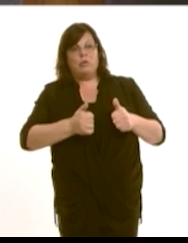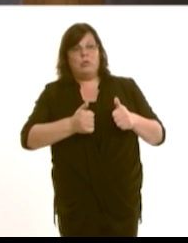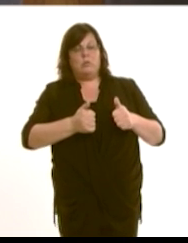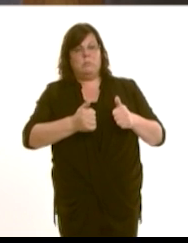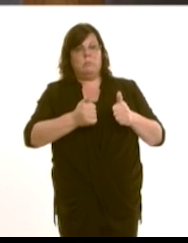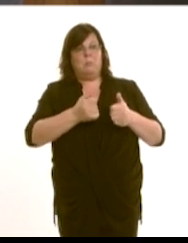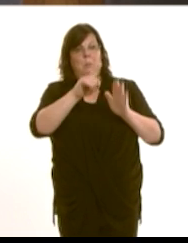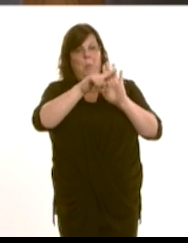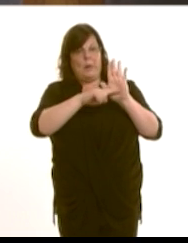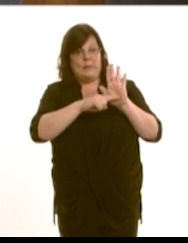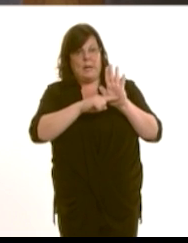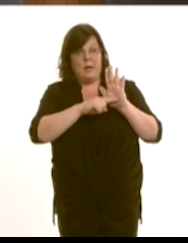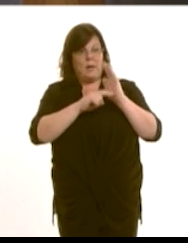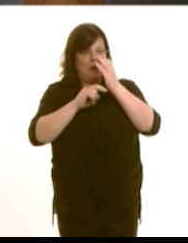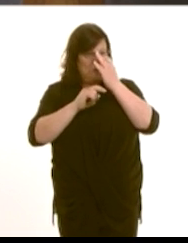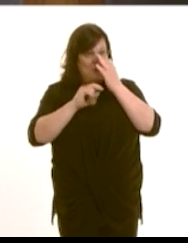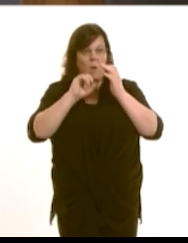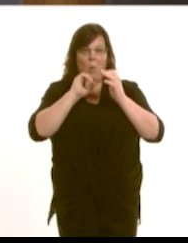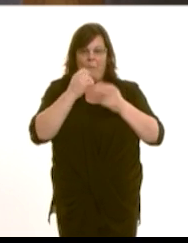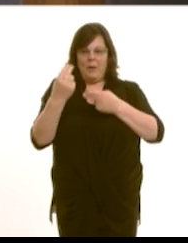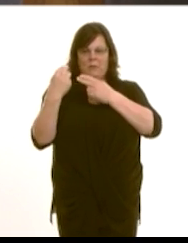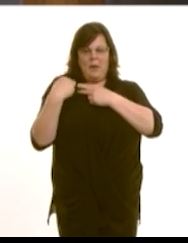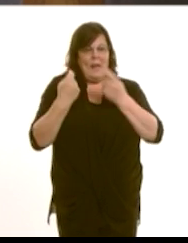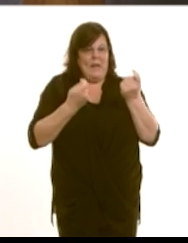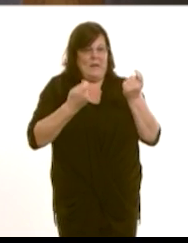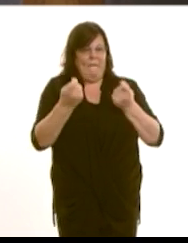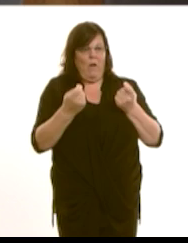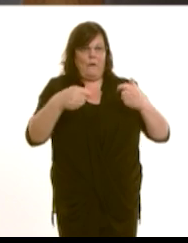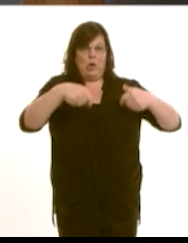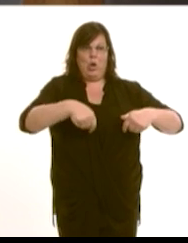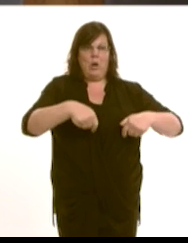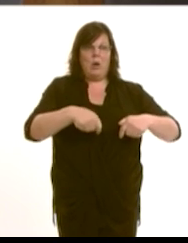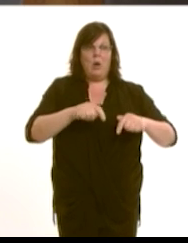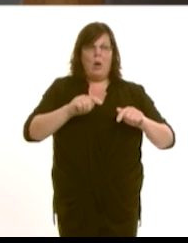devolved. Weíre not going to brook interference from Westminster in that regard.